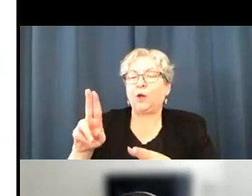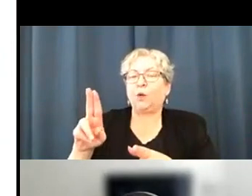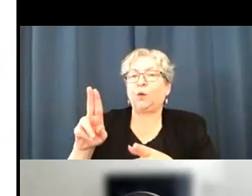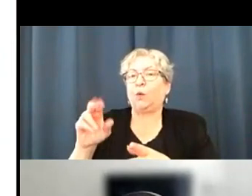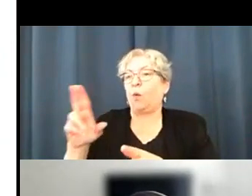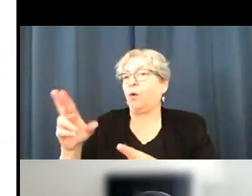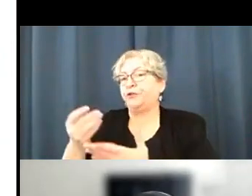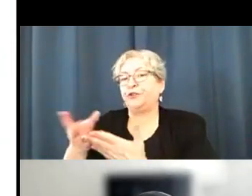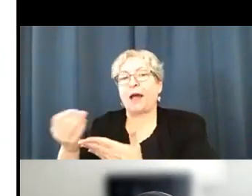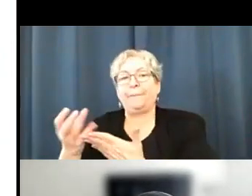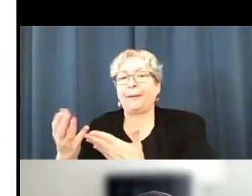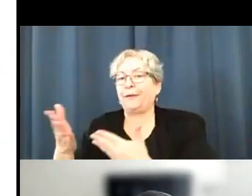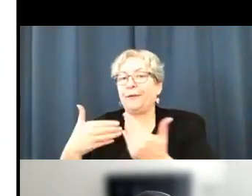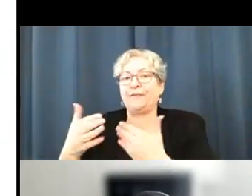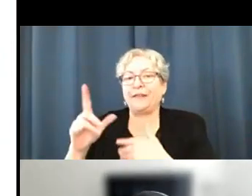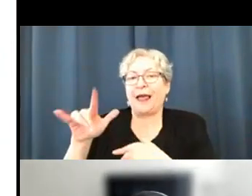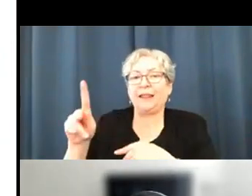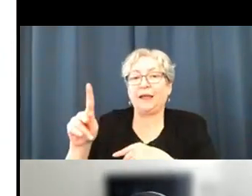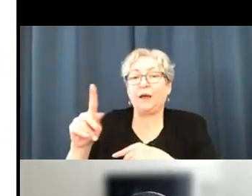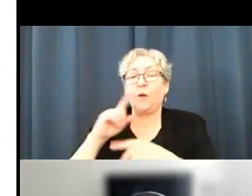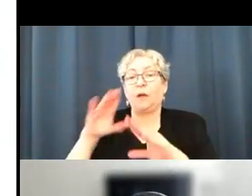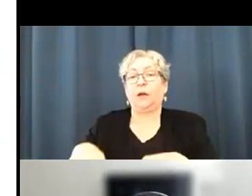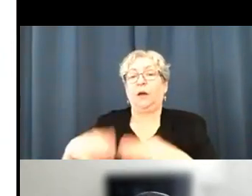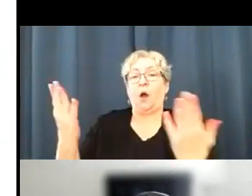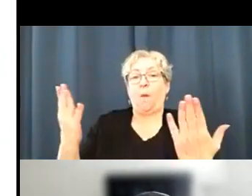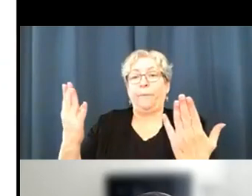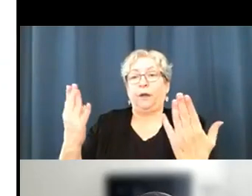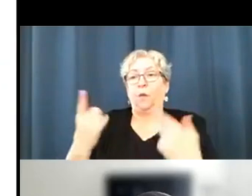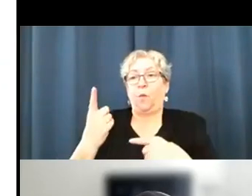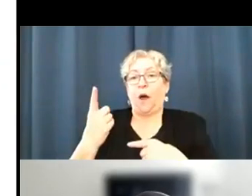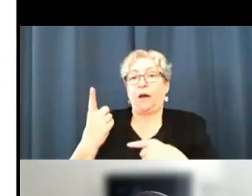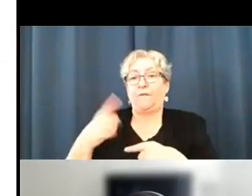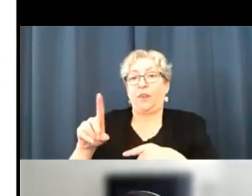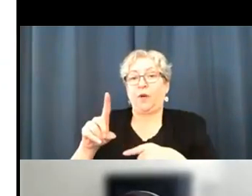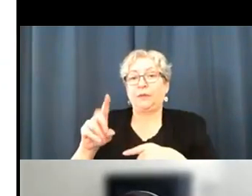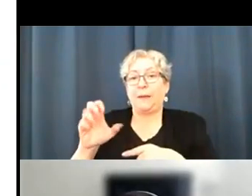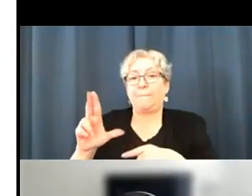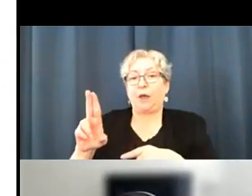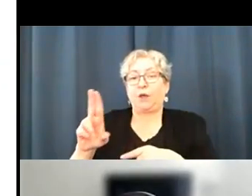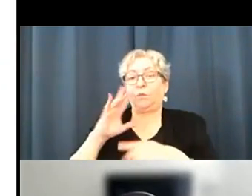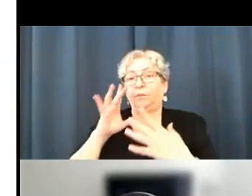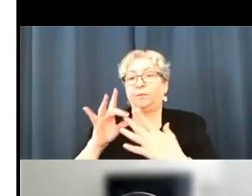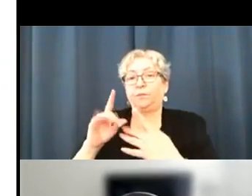or whatever the link is. When I open up the menu, it should take me to what was opened up.